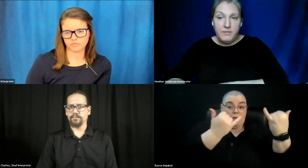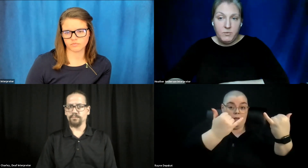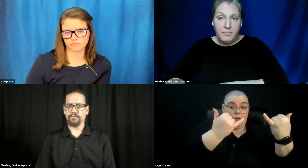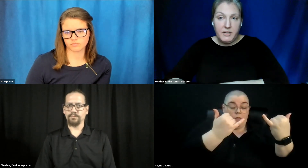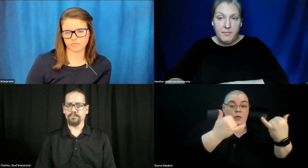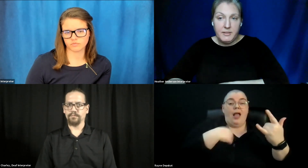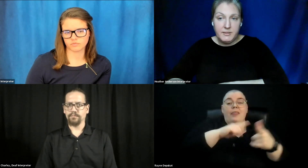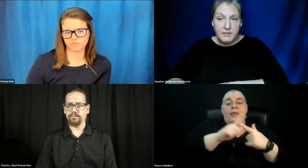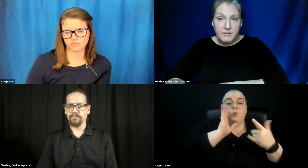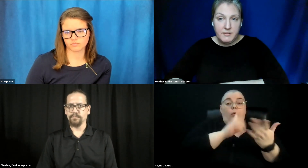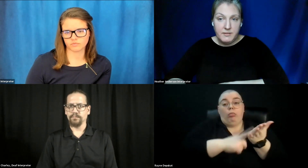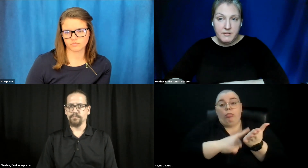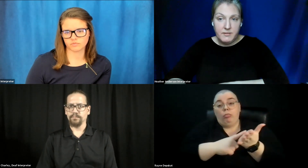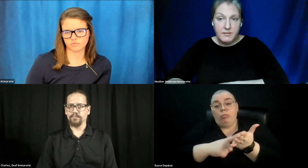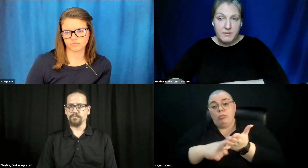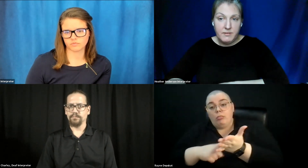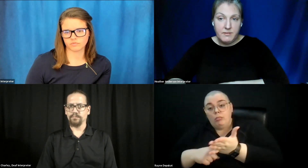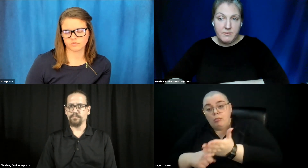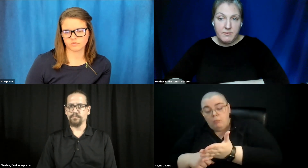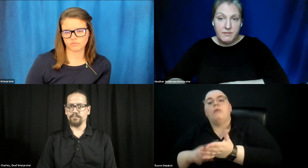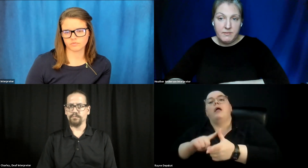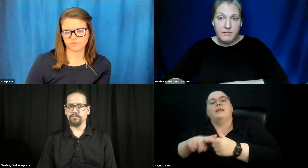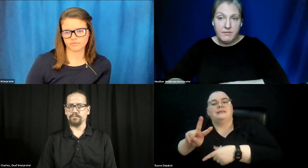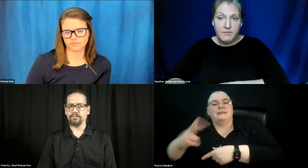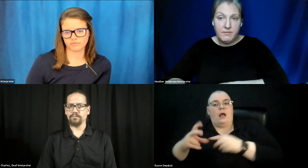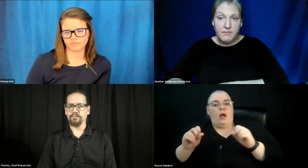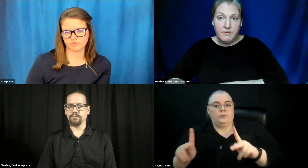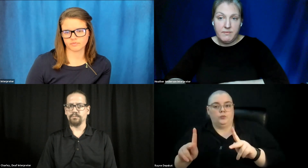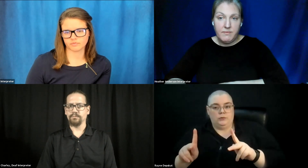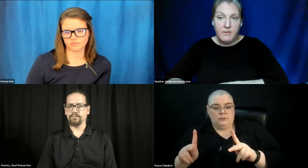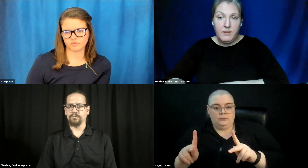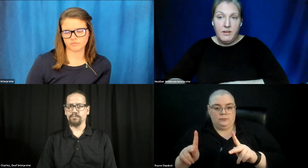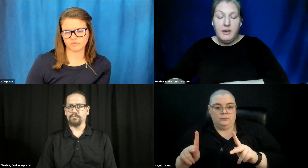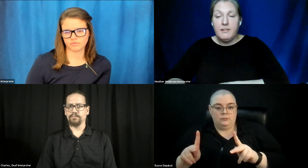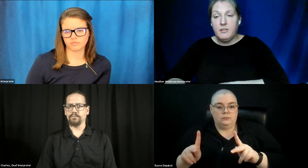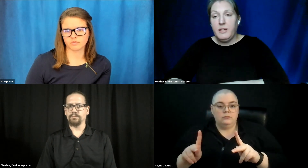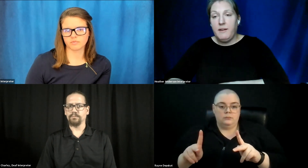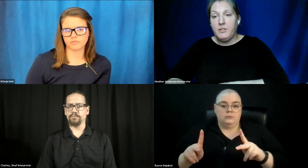We do have to pump the comments.